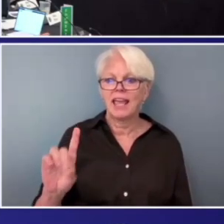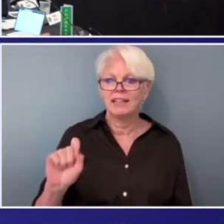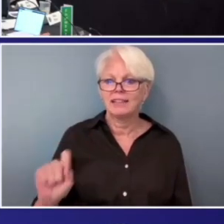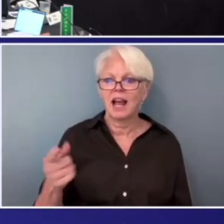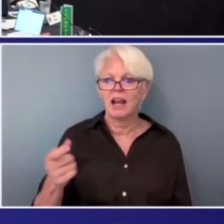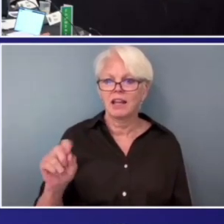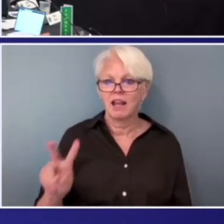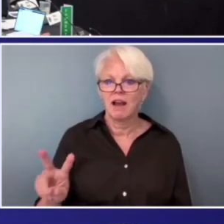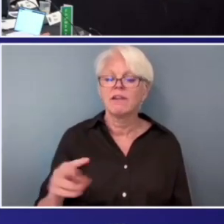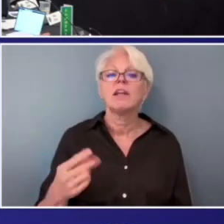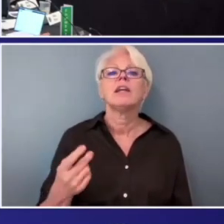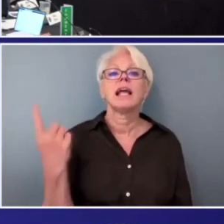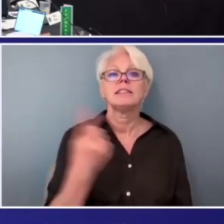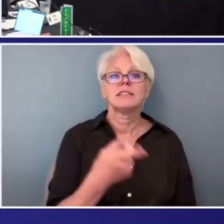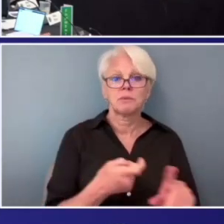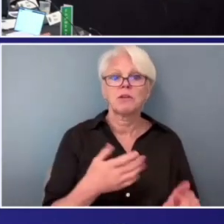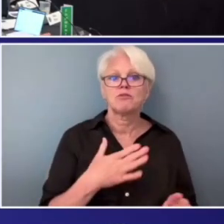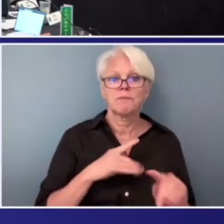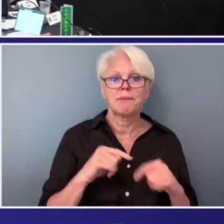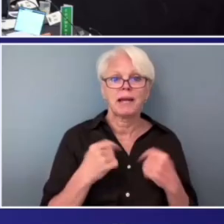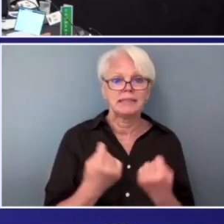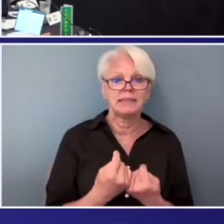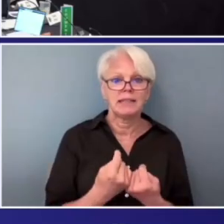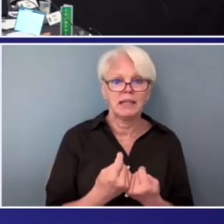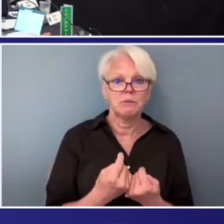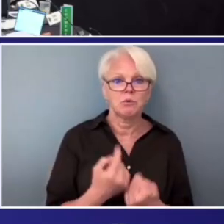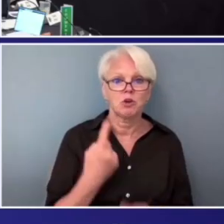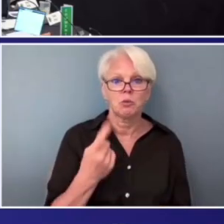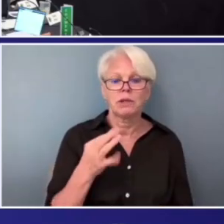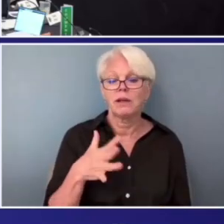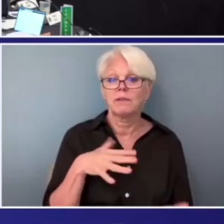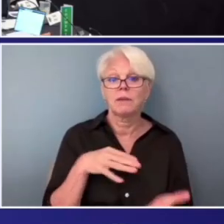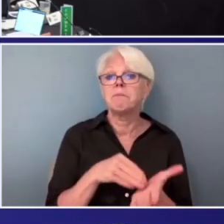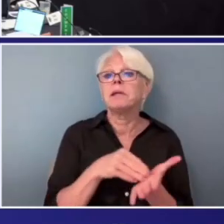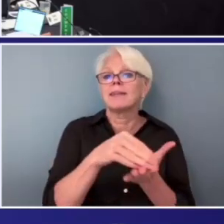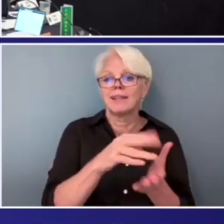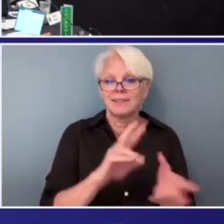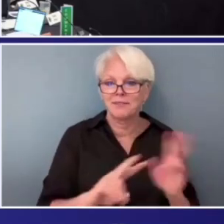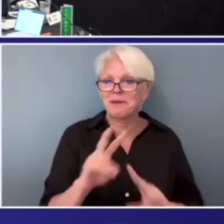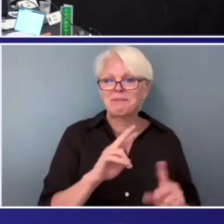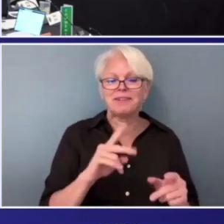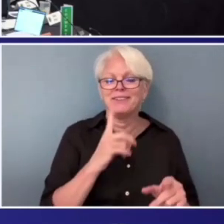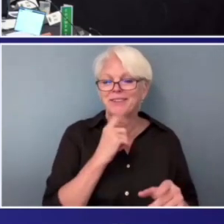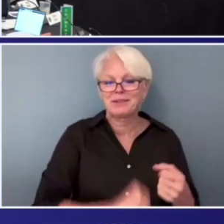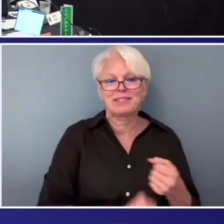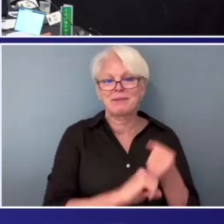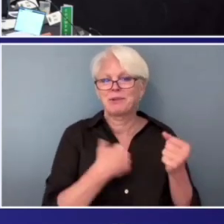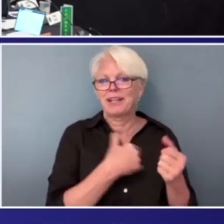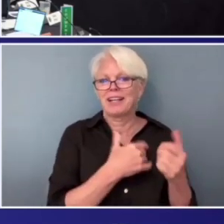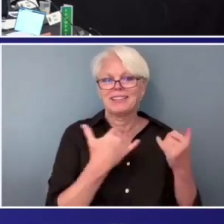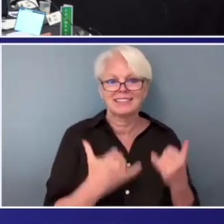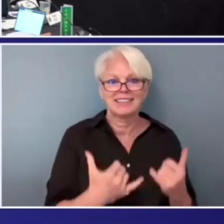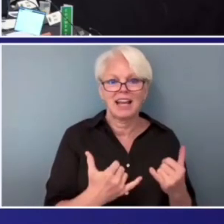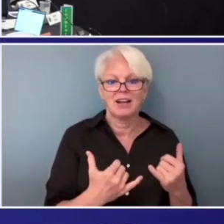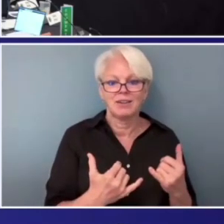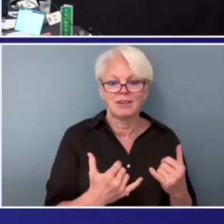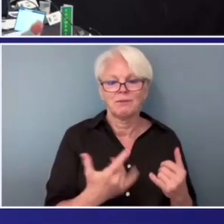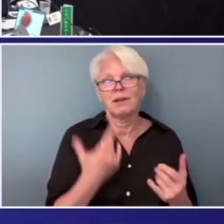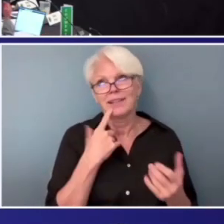team, or one of the millions of wonderful people we have supporting us right now, a little exaggeration,